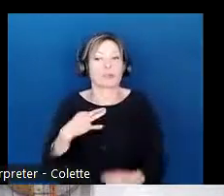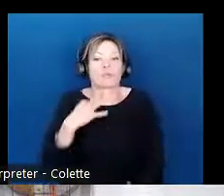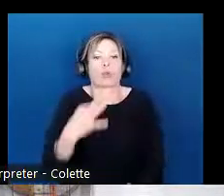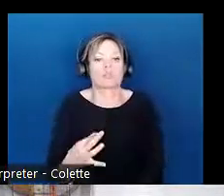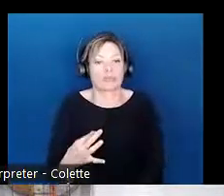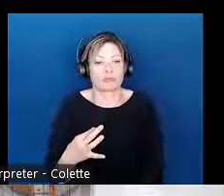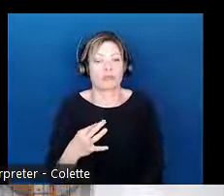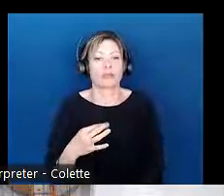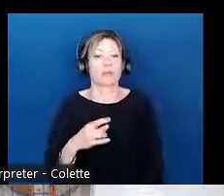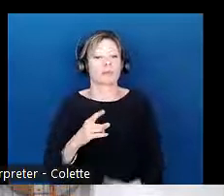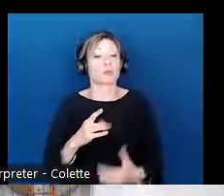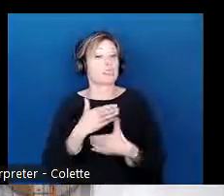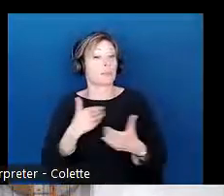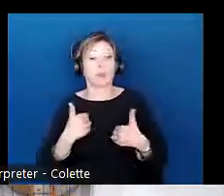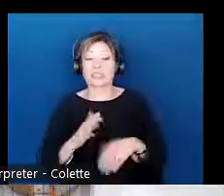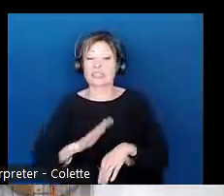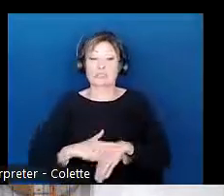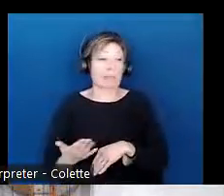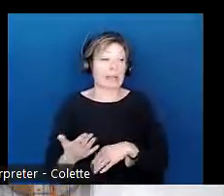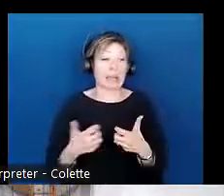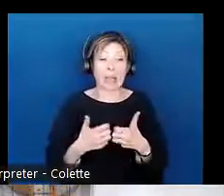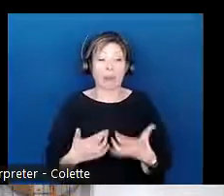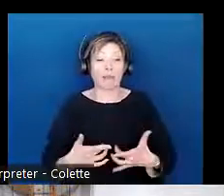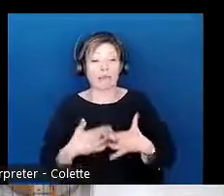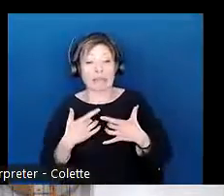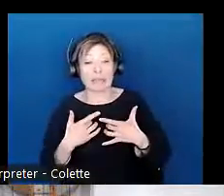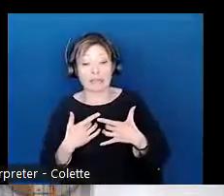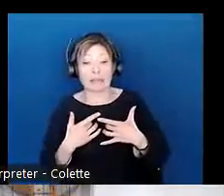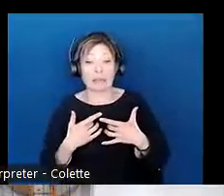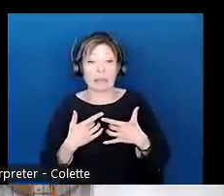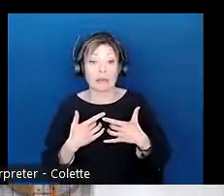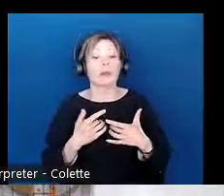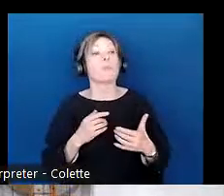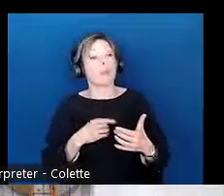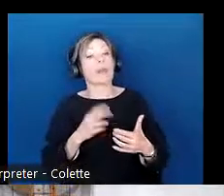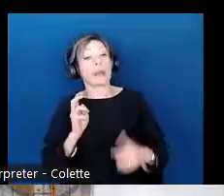feel in the morning if I get for the I'm on the way there or get to the Viewpoint it lifts the